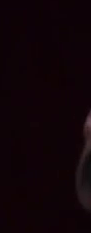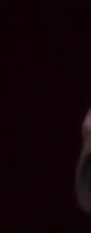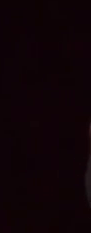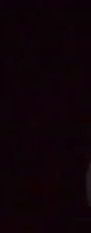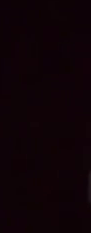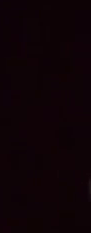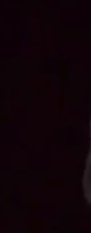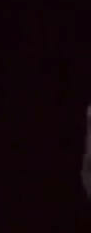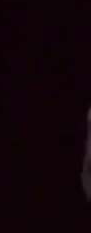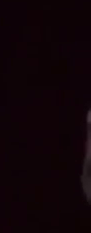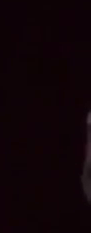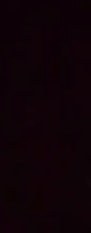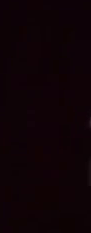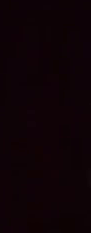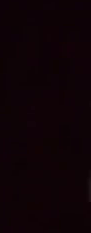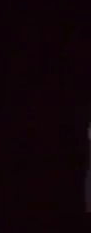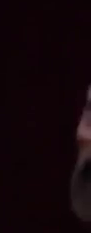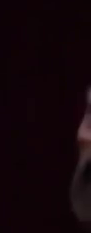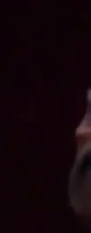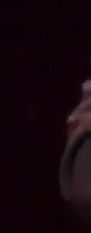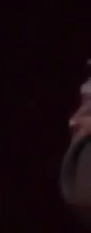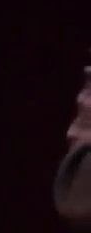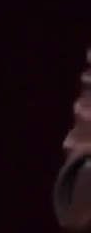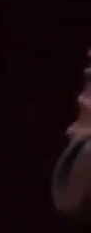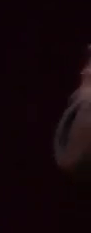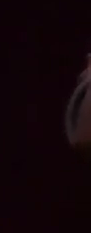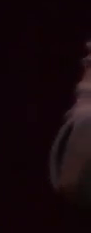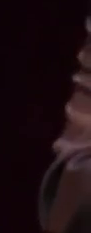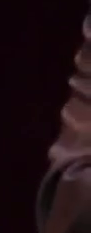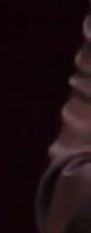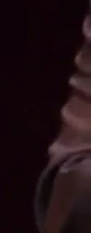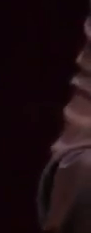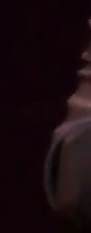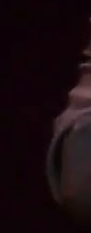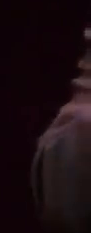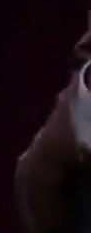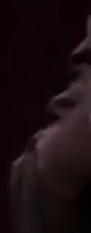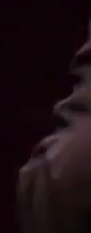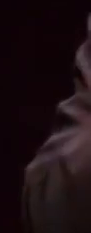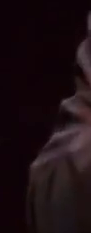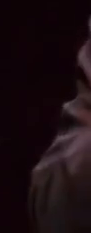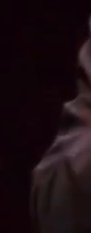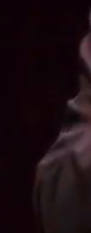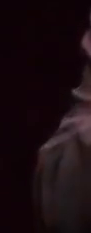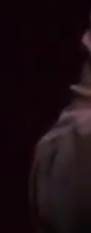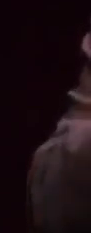GET THIS DEMAND ANSWERED AFFIRMATIVELY IN THE CONGRESS OF THE UNITED STATES. AND I BELIEVE --